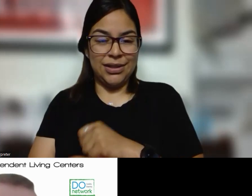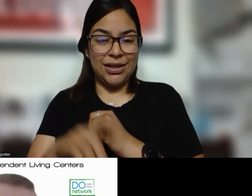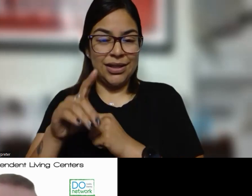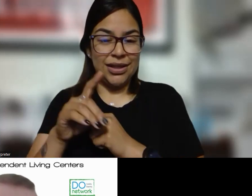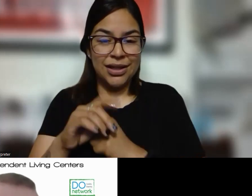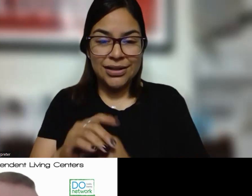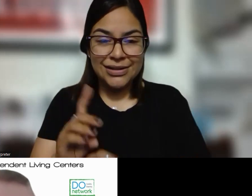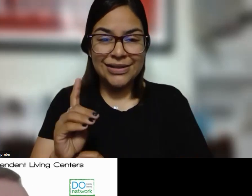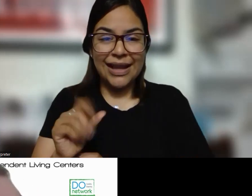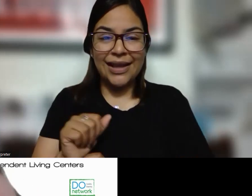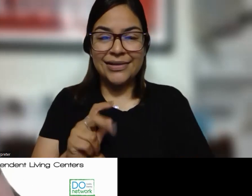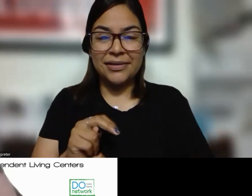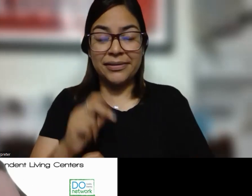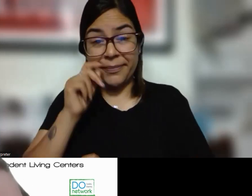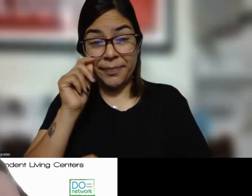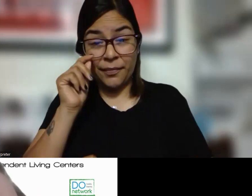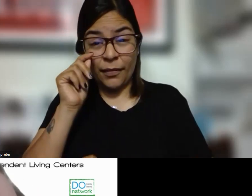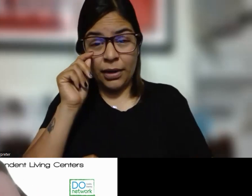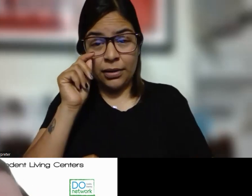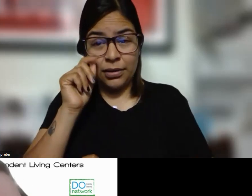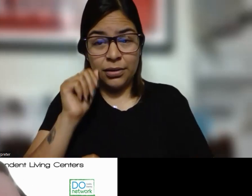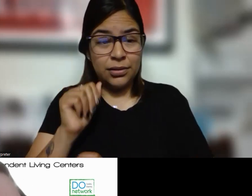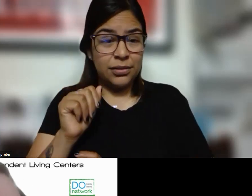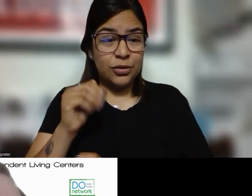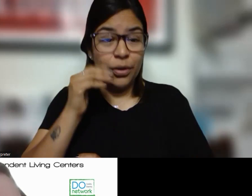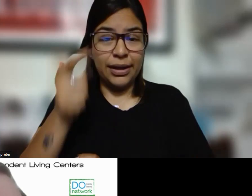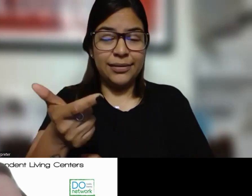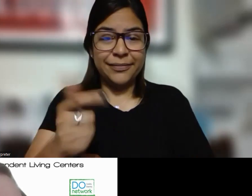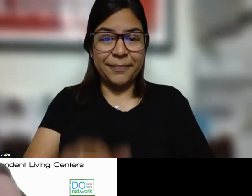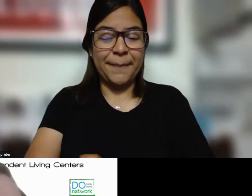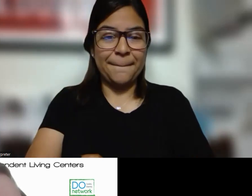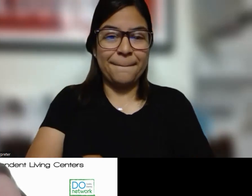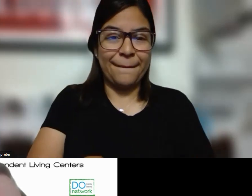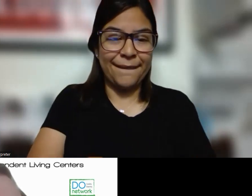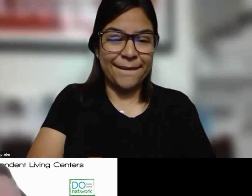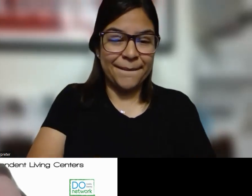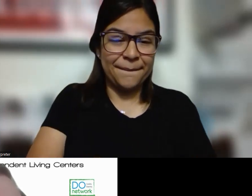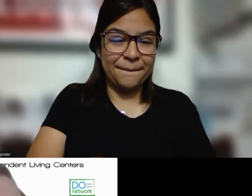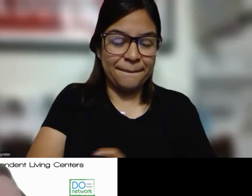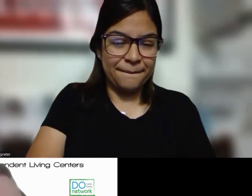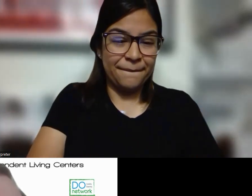policy manager for cfilc I'll be really quick here we had a very successful sound sick are you sick